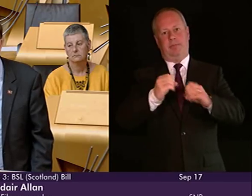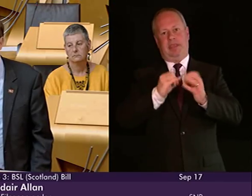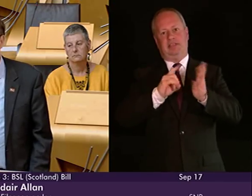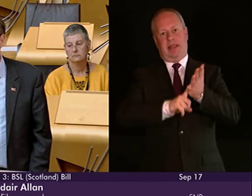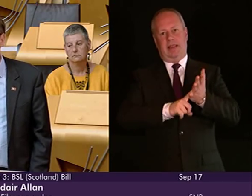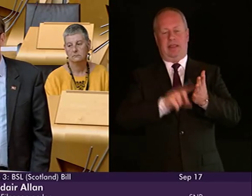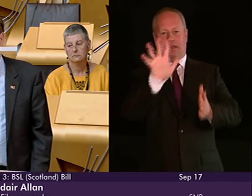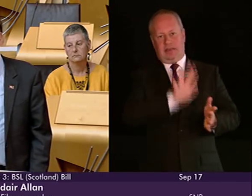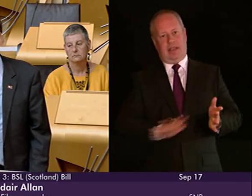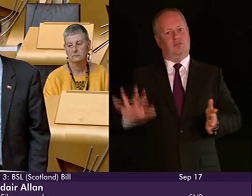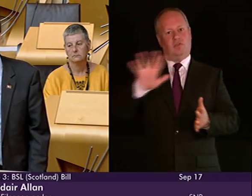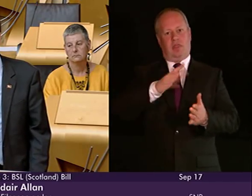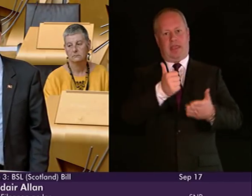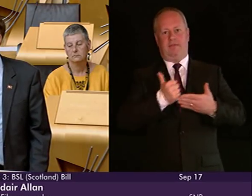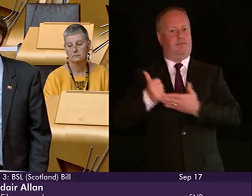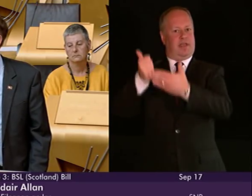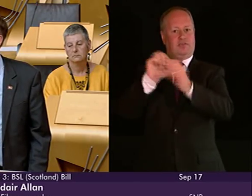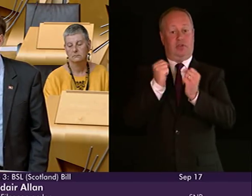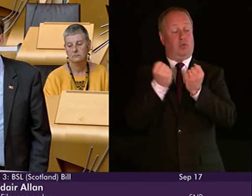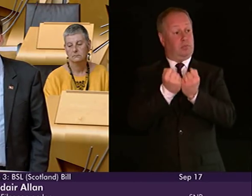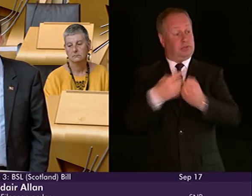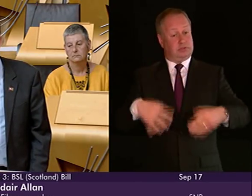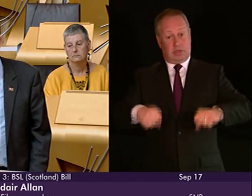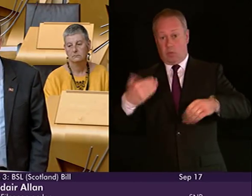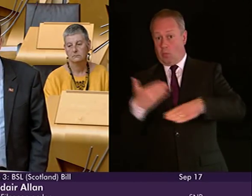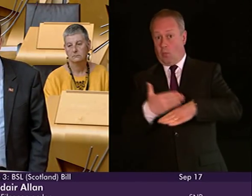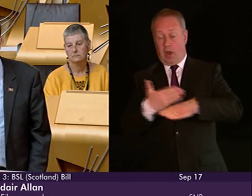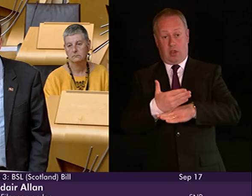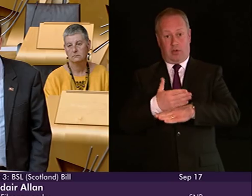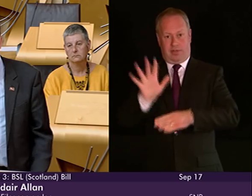group and start to work on the BSL national plan.